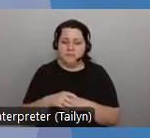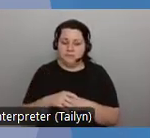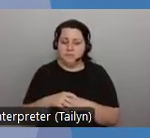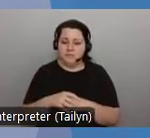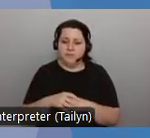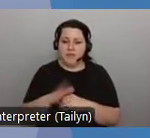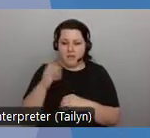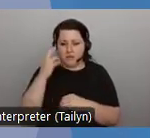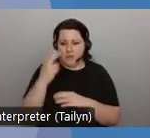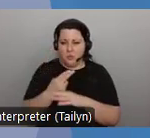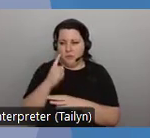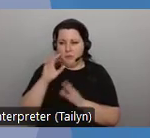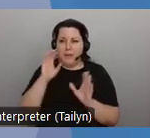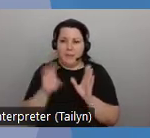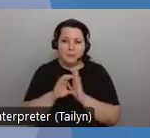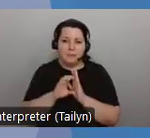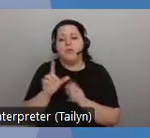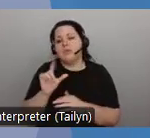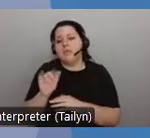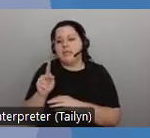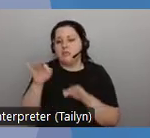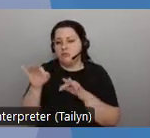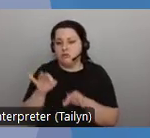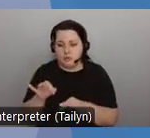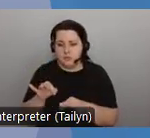So that all text trumps anything else that is being used for description, so that's why we use that